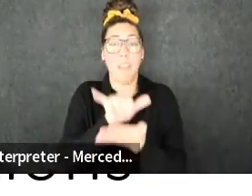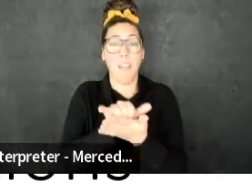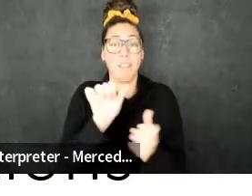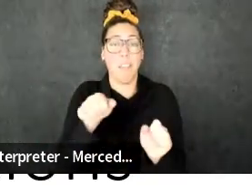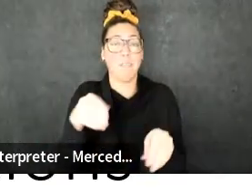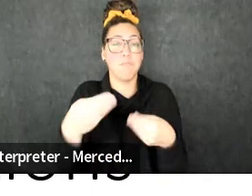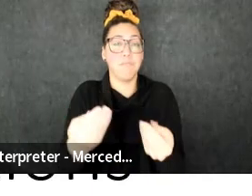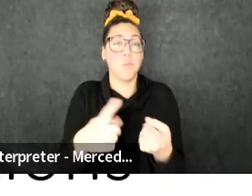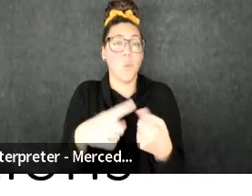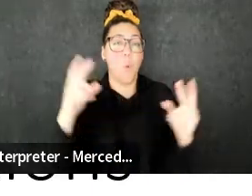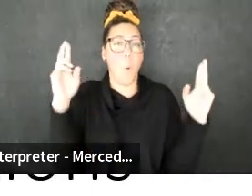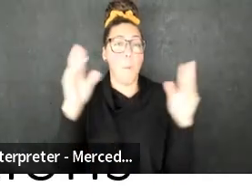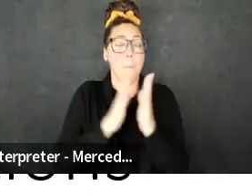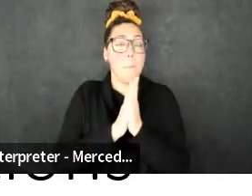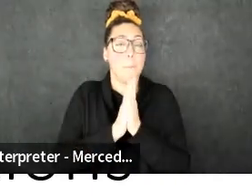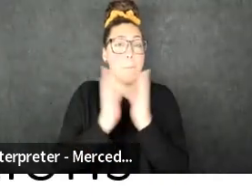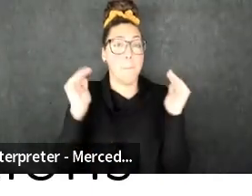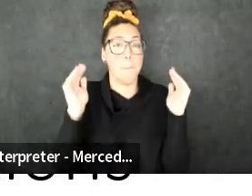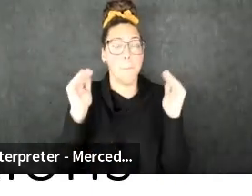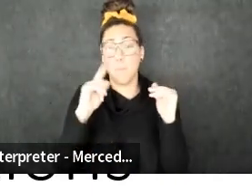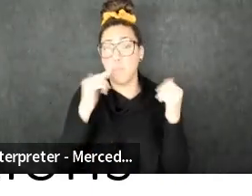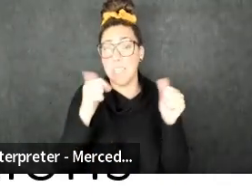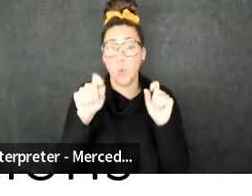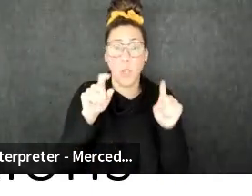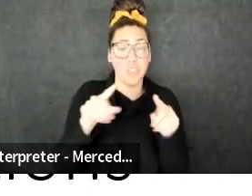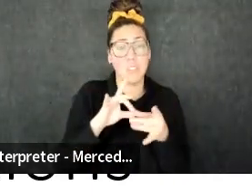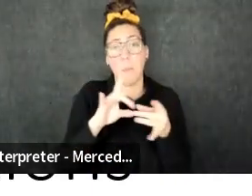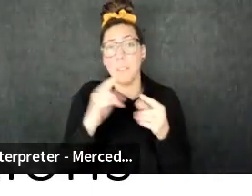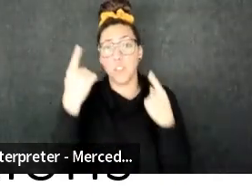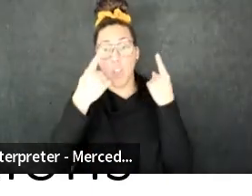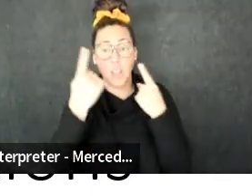is there questions or comments, thoughts or reflections about the presentation